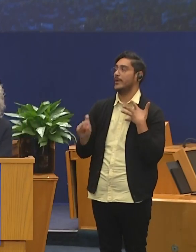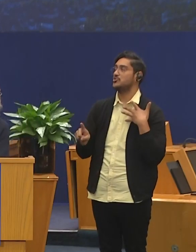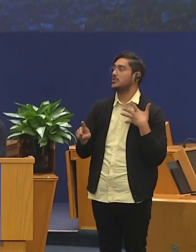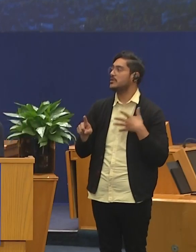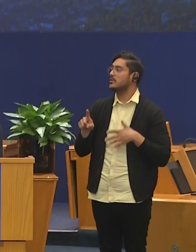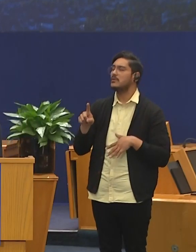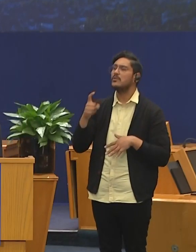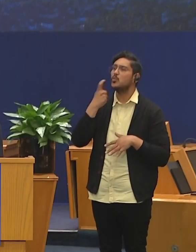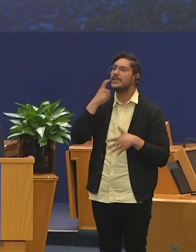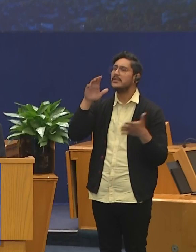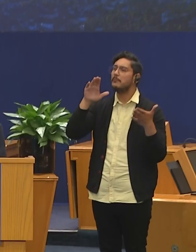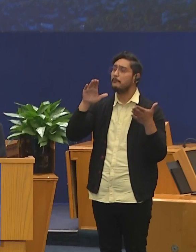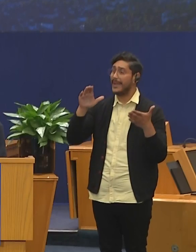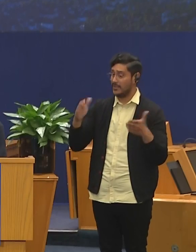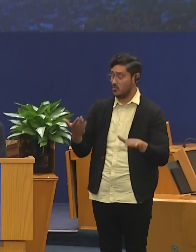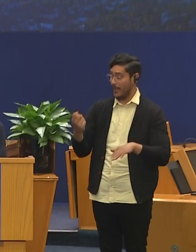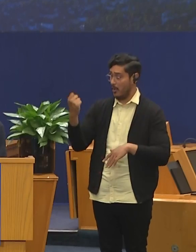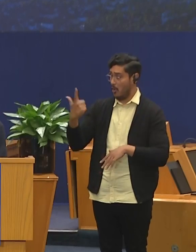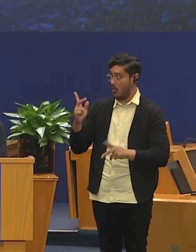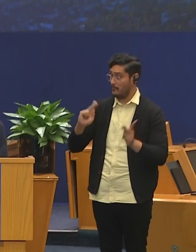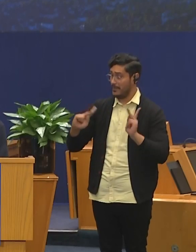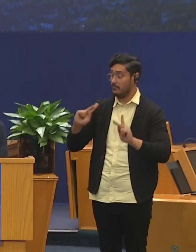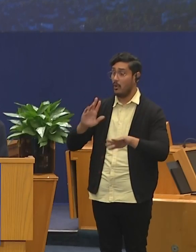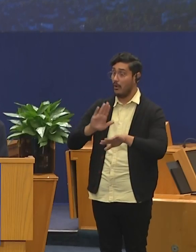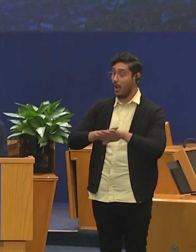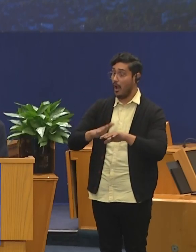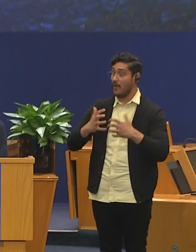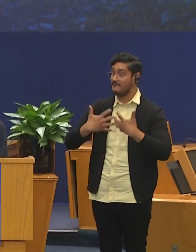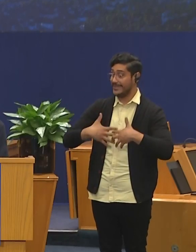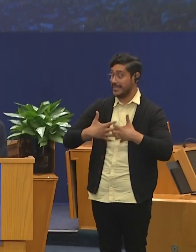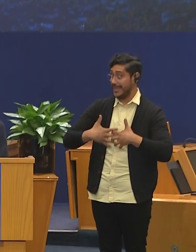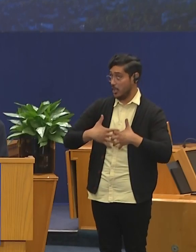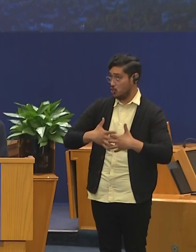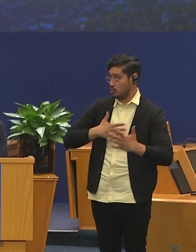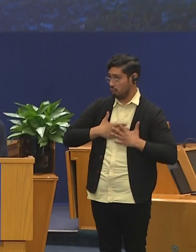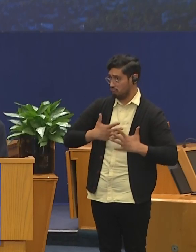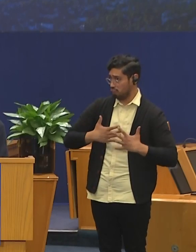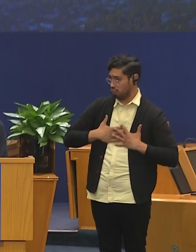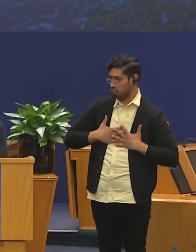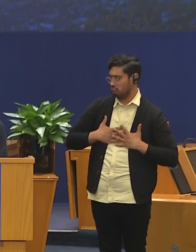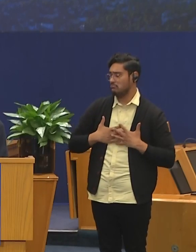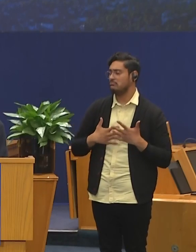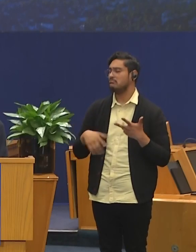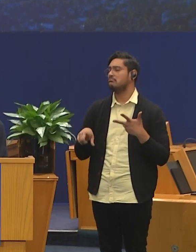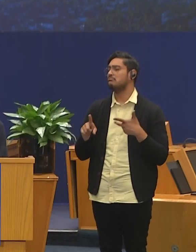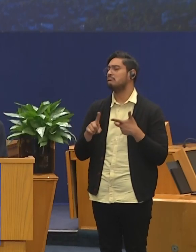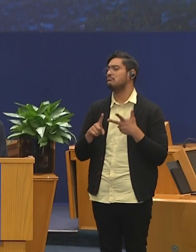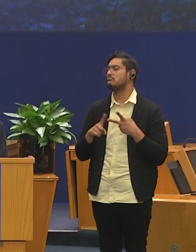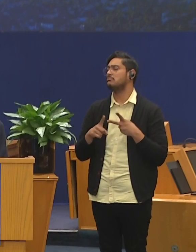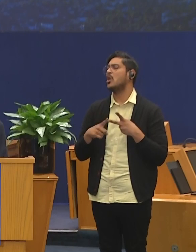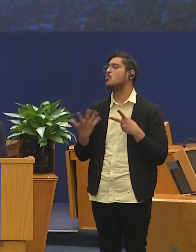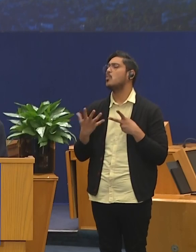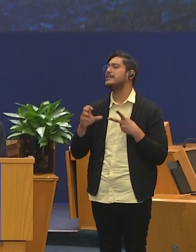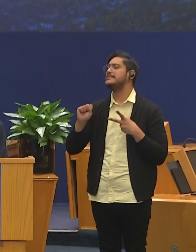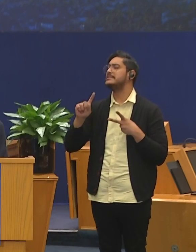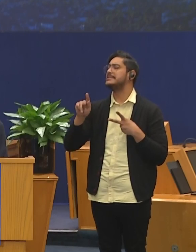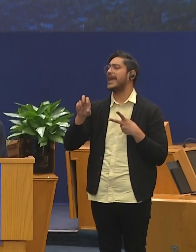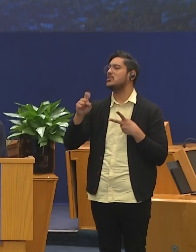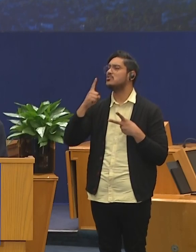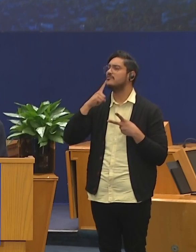RAPID FIRE QUESTIONS. OF THOSE WHO HAVE PASSED AWAY, WERE ALL OF THOSE INDIVIDUALS ON VENTILATORS?